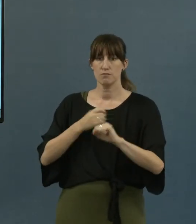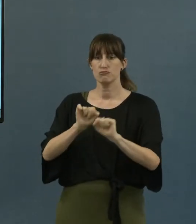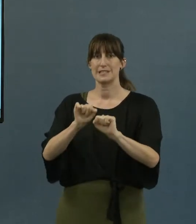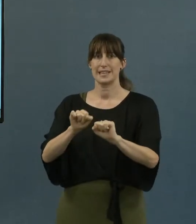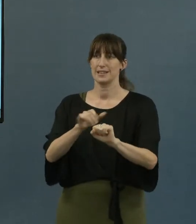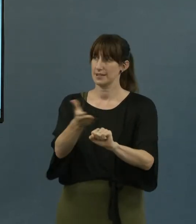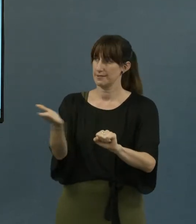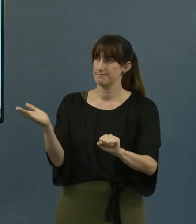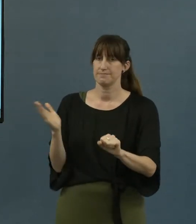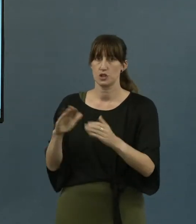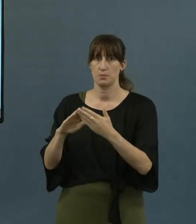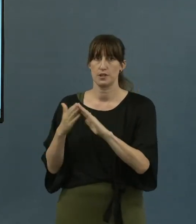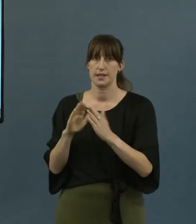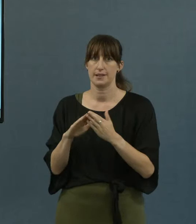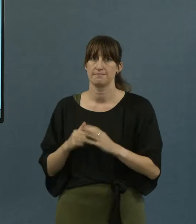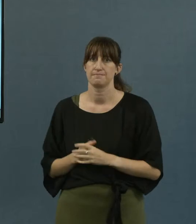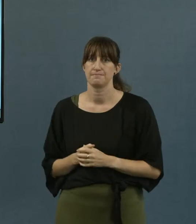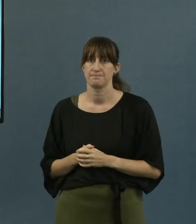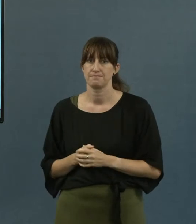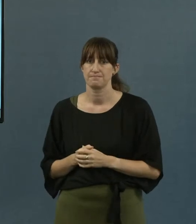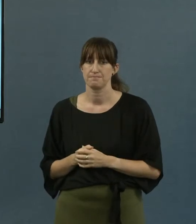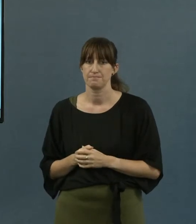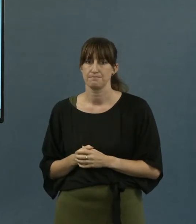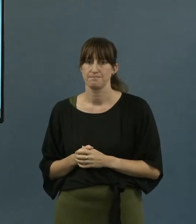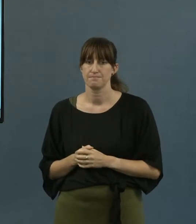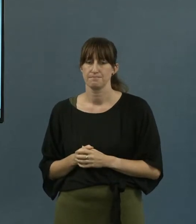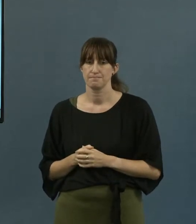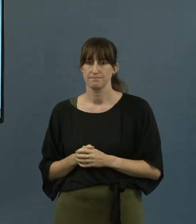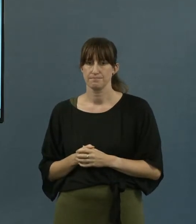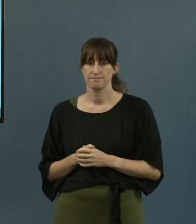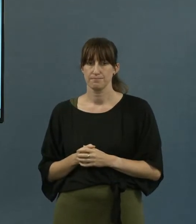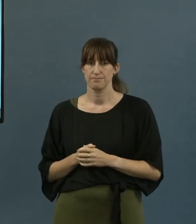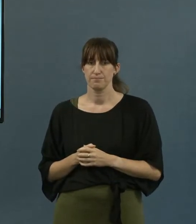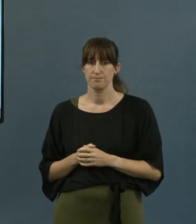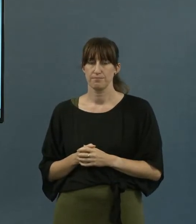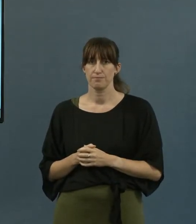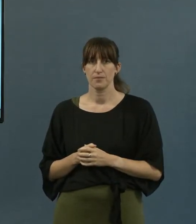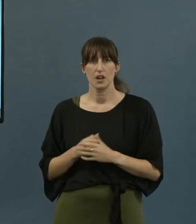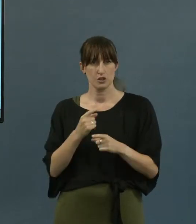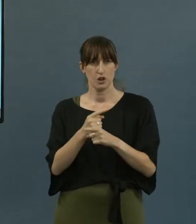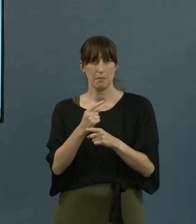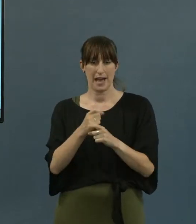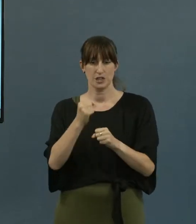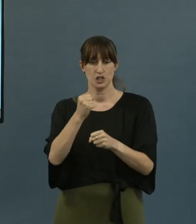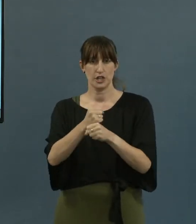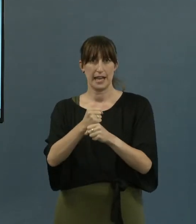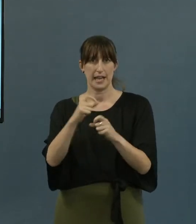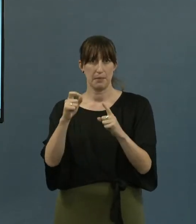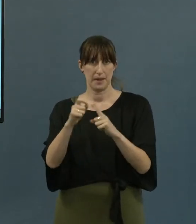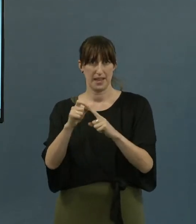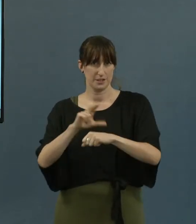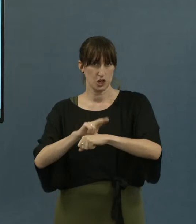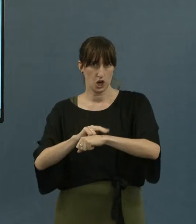the communities around you. Just touching upon the use of